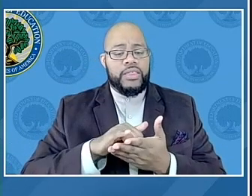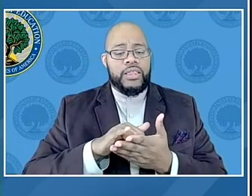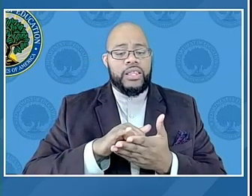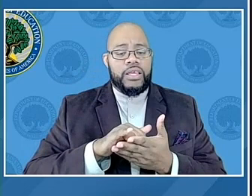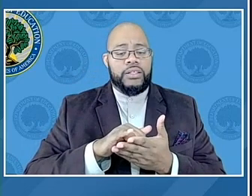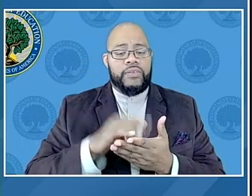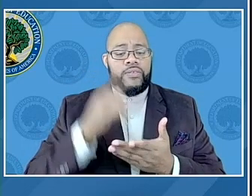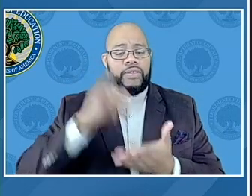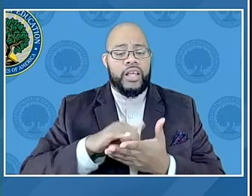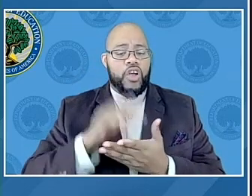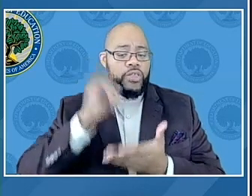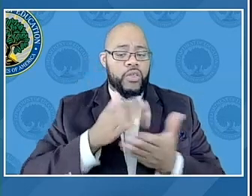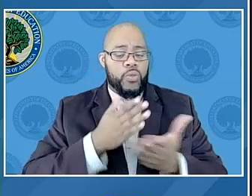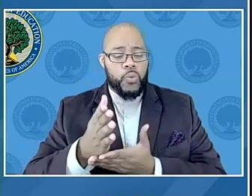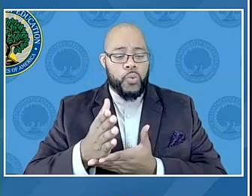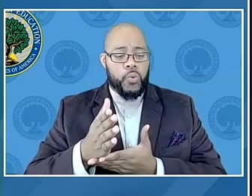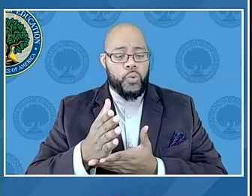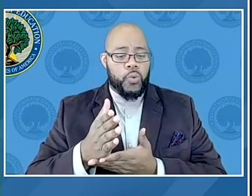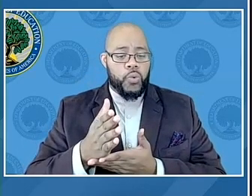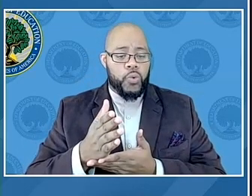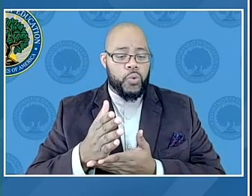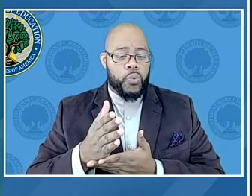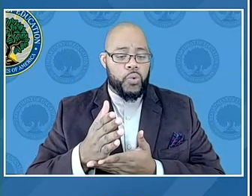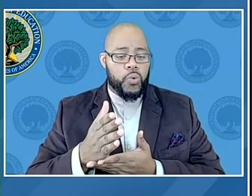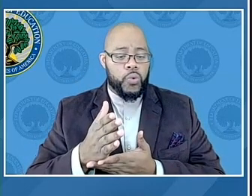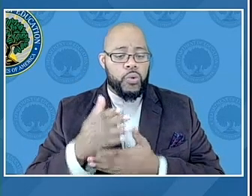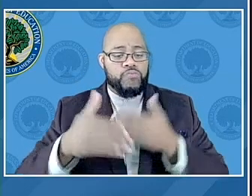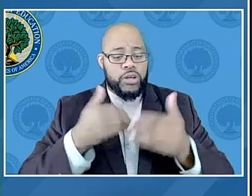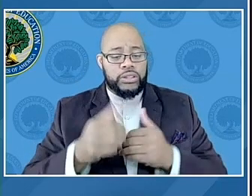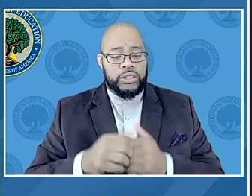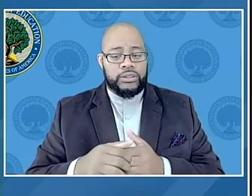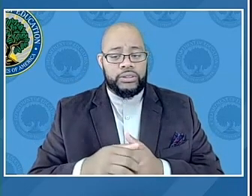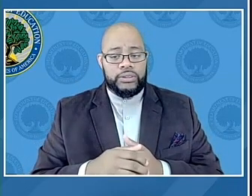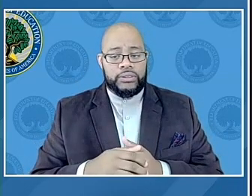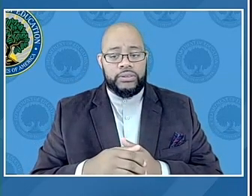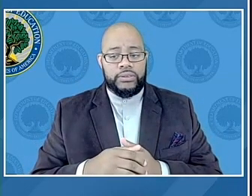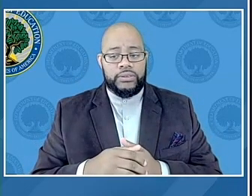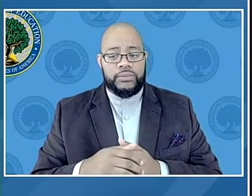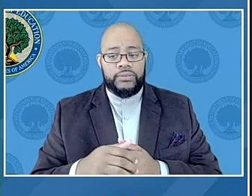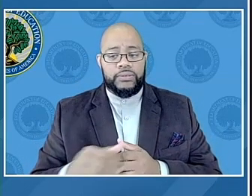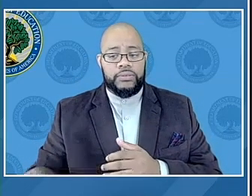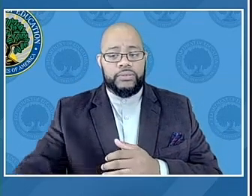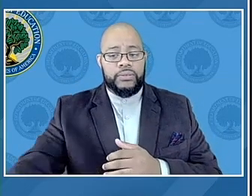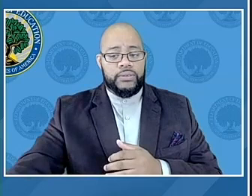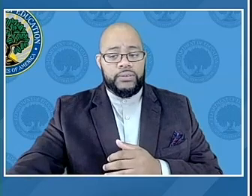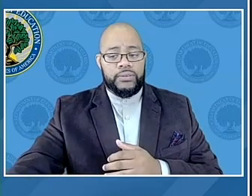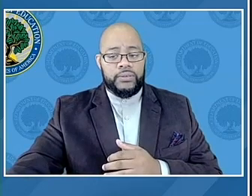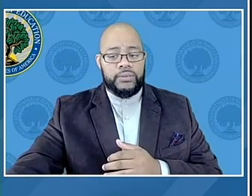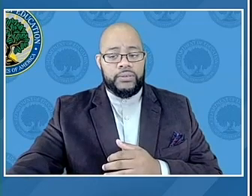throughout the hearing process as well, if anything is done by any of these comments